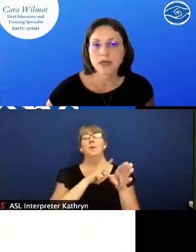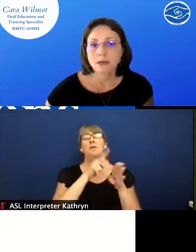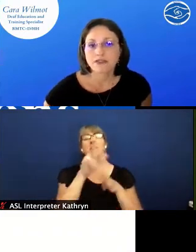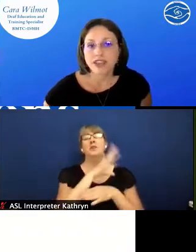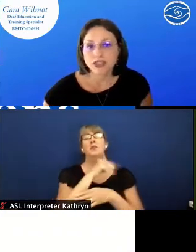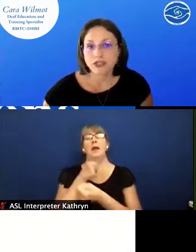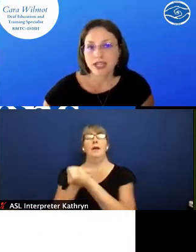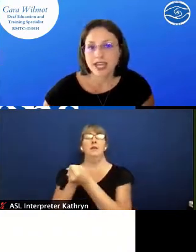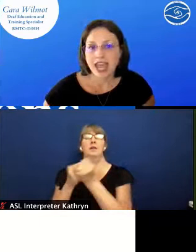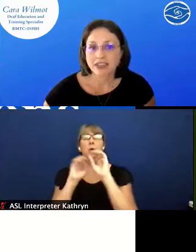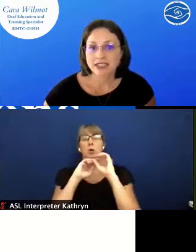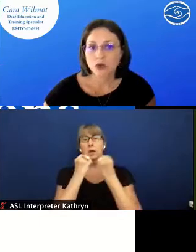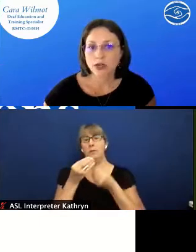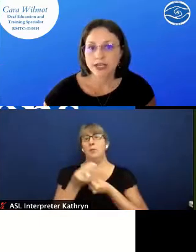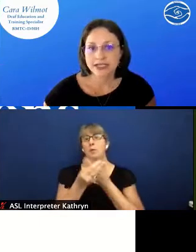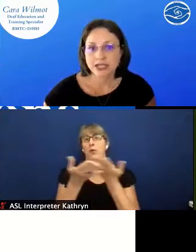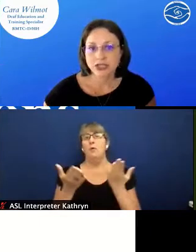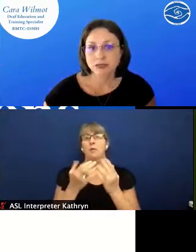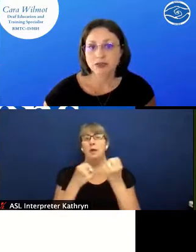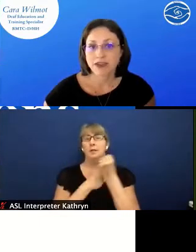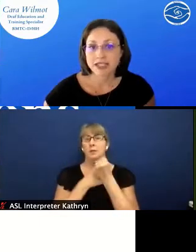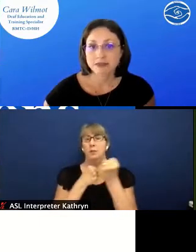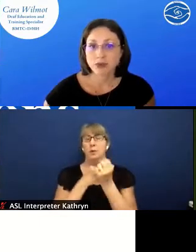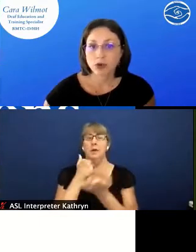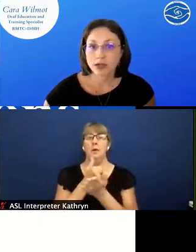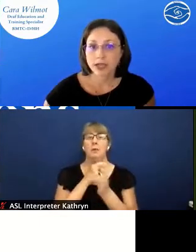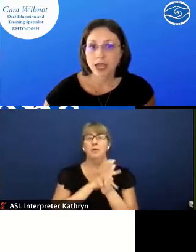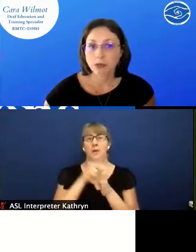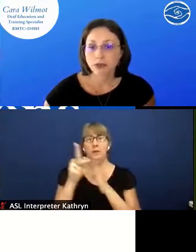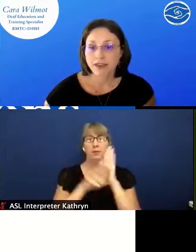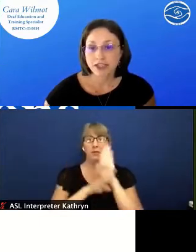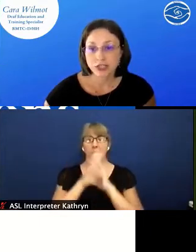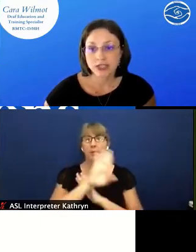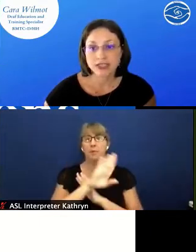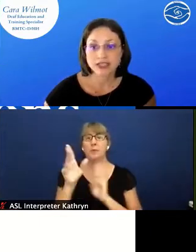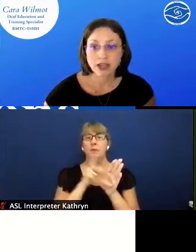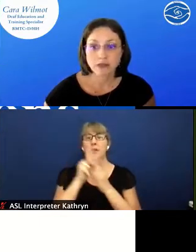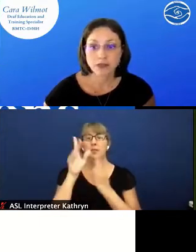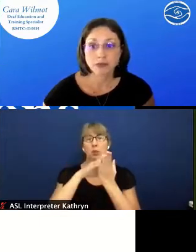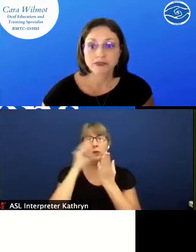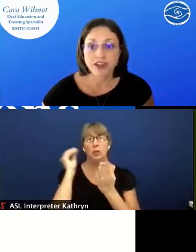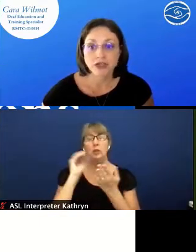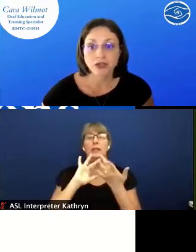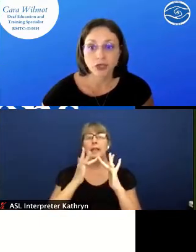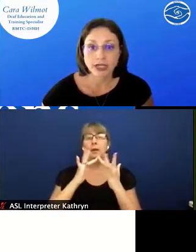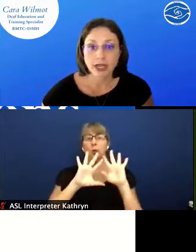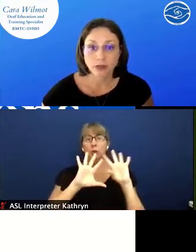Professional and advocacy organizations provide support and help professionals to develop their professional learning network.